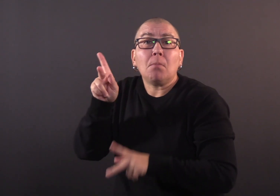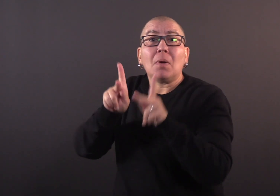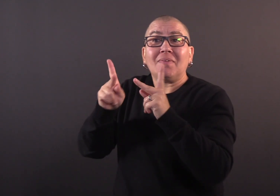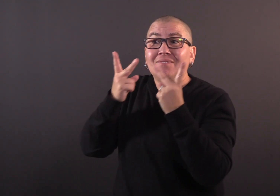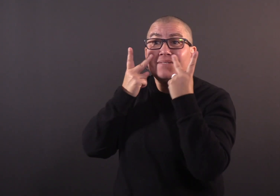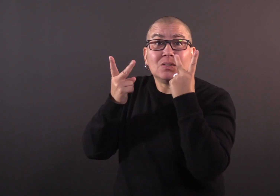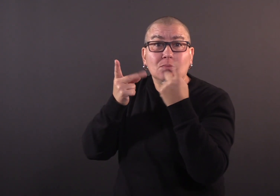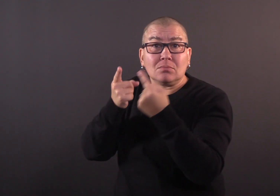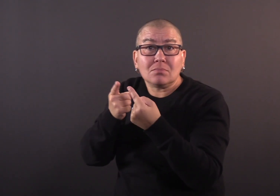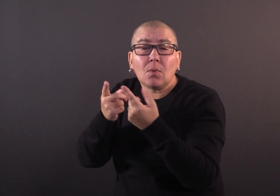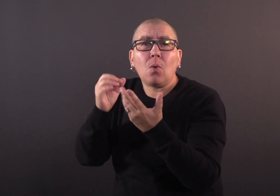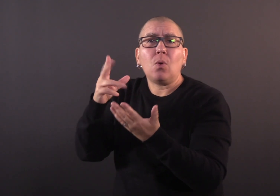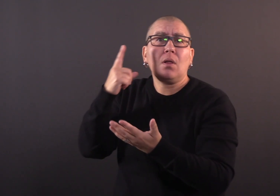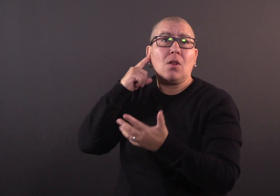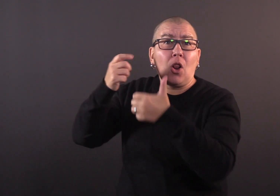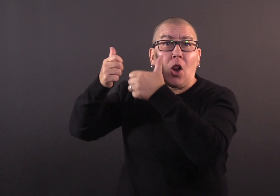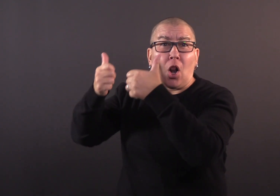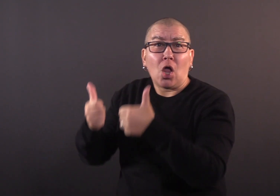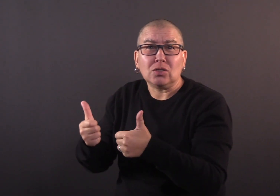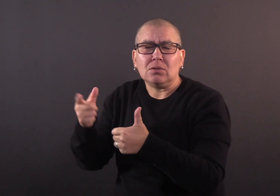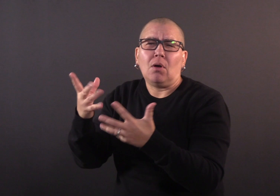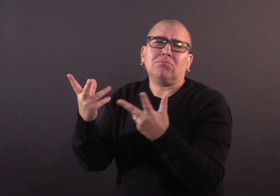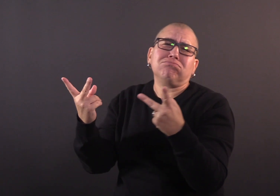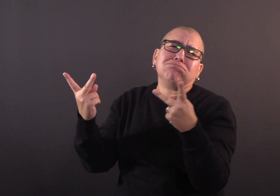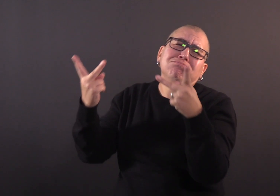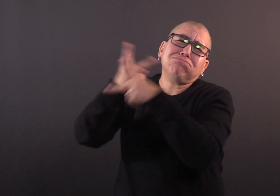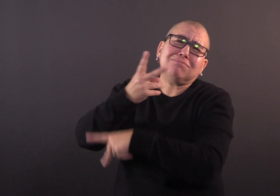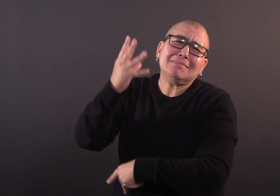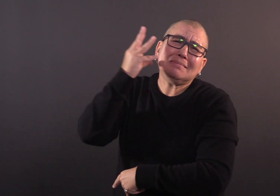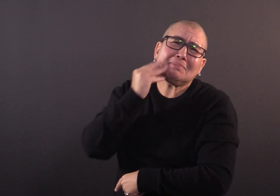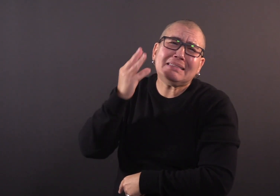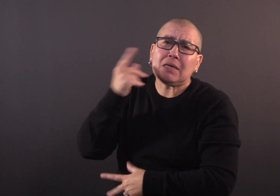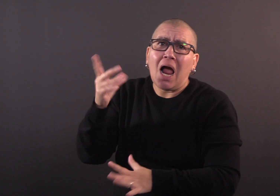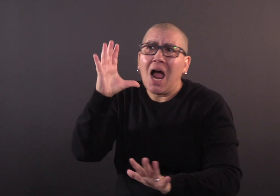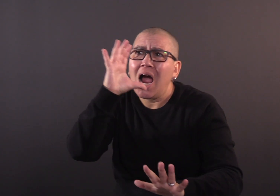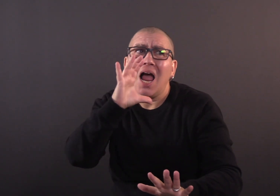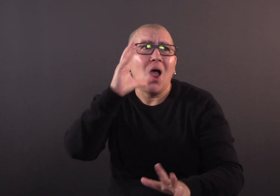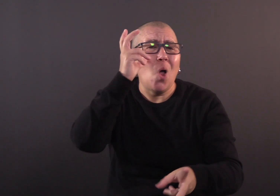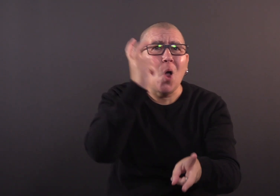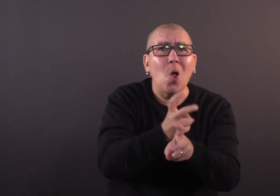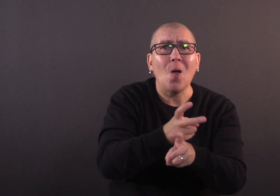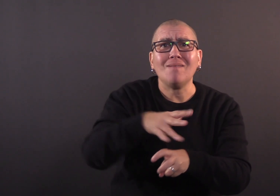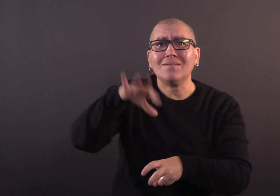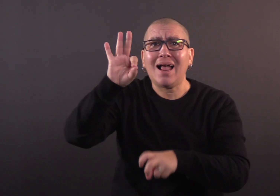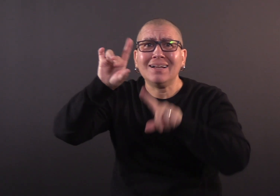people with vision and hearing loss experienced unique challenges in navigating testing,